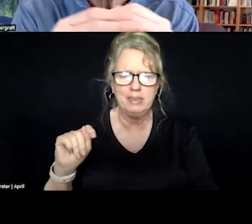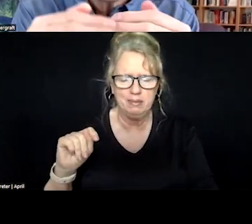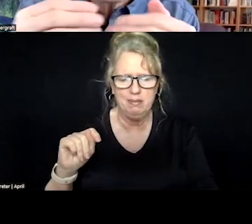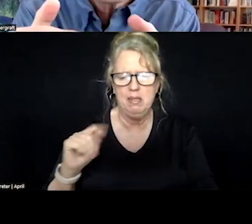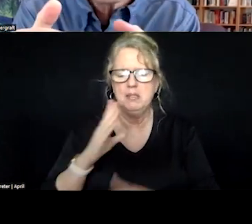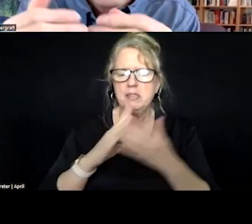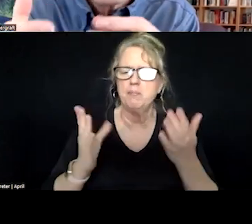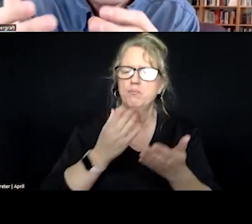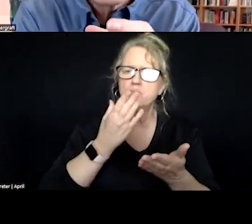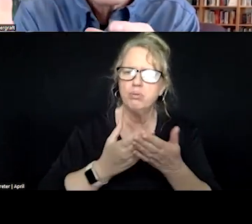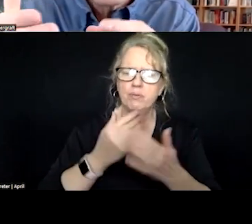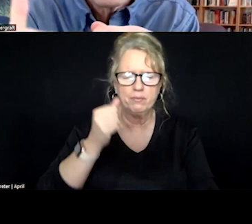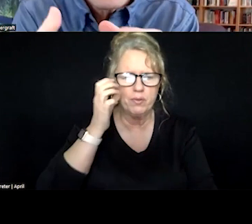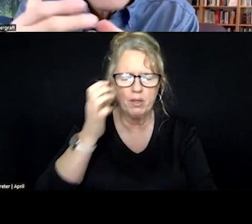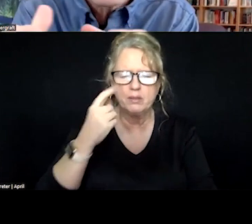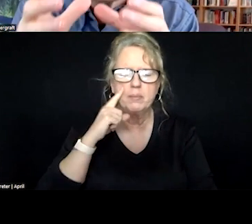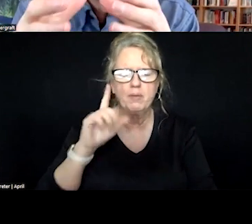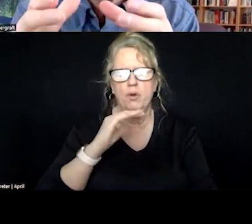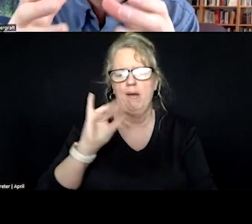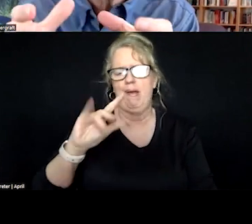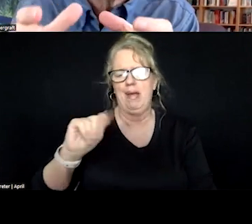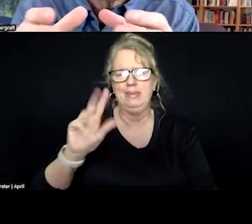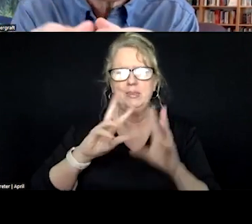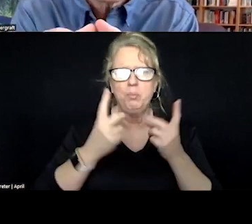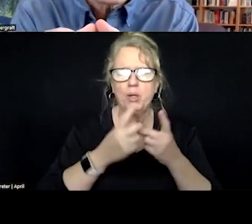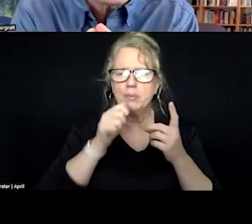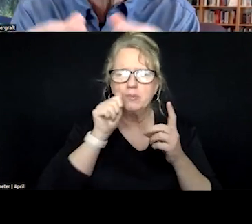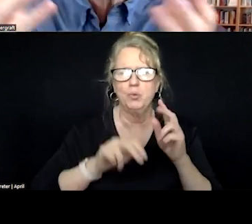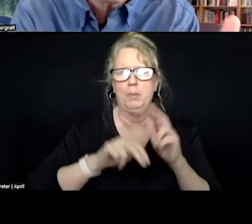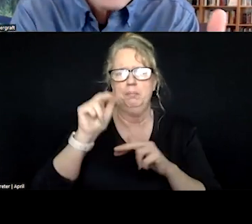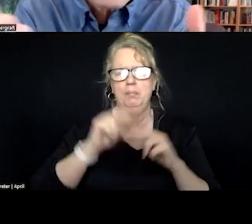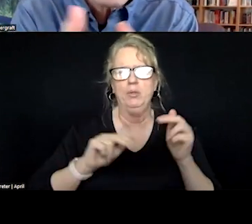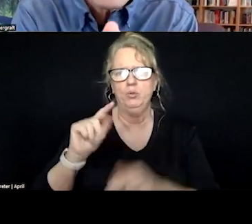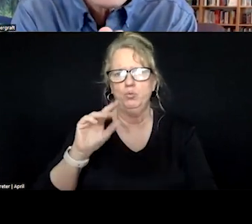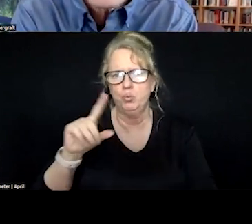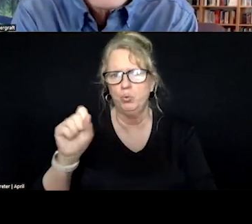PROOF OF CONCEPT FOR BUILD OUT FOR ALL 400 OF THE EMPLOYEES CAN